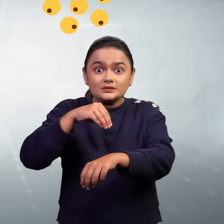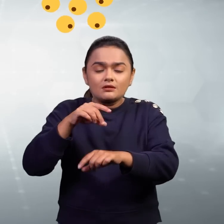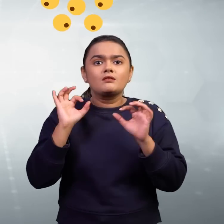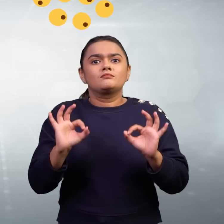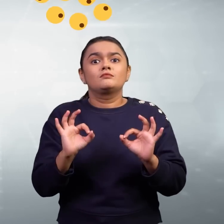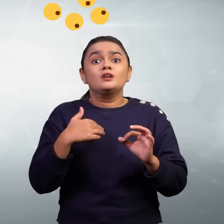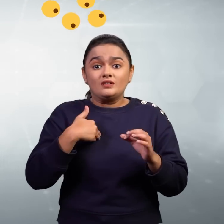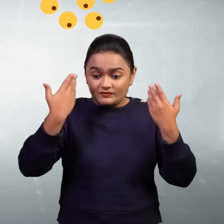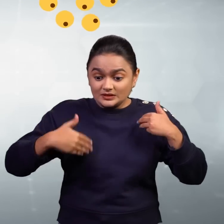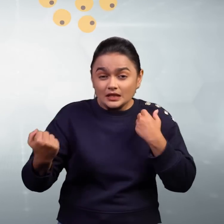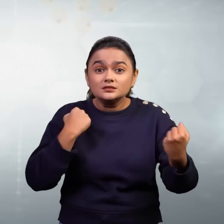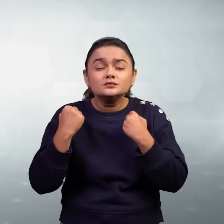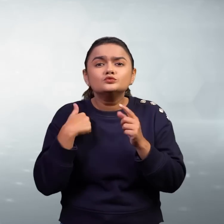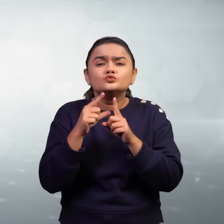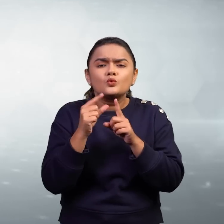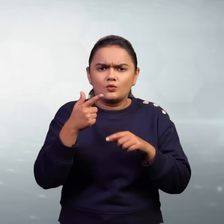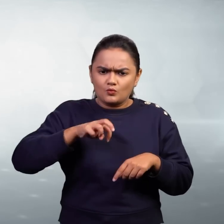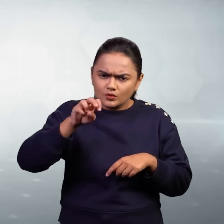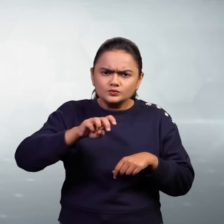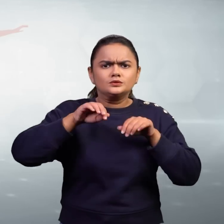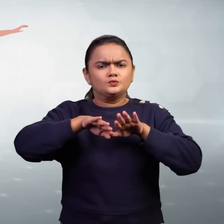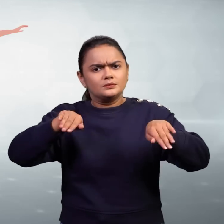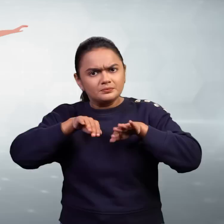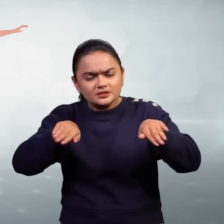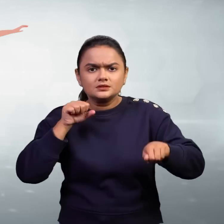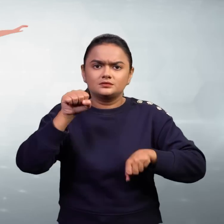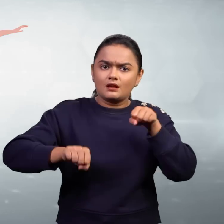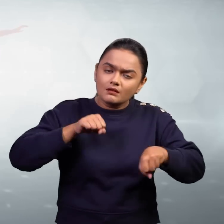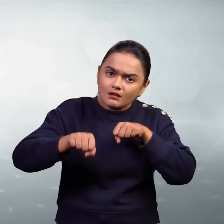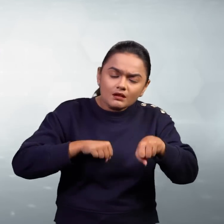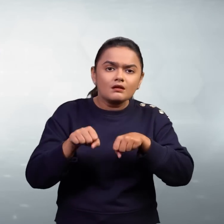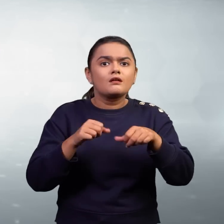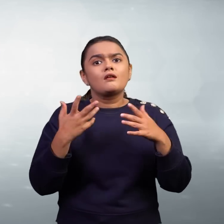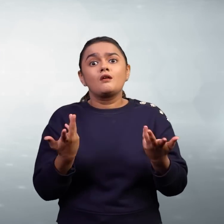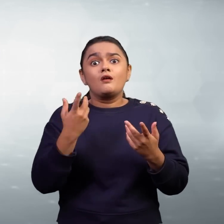What exercises can you do? It can include walking, swimming and cycling.